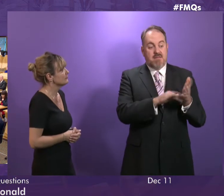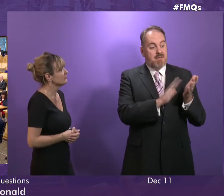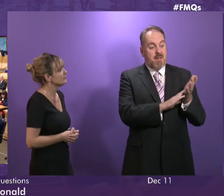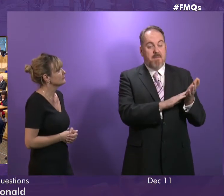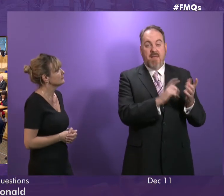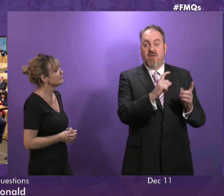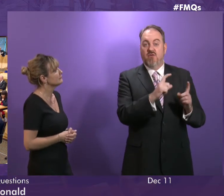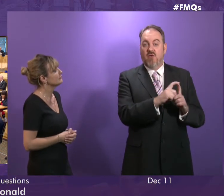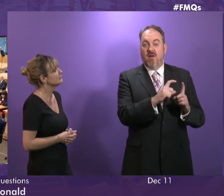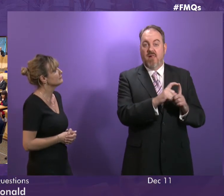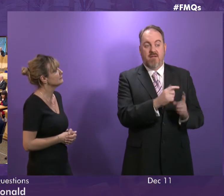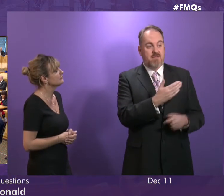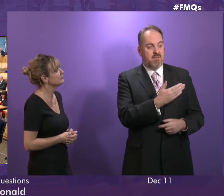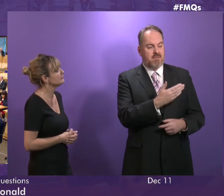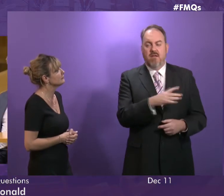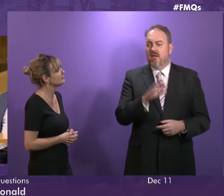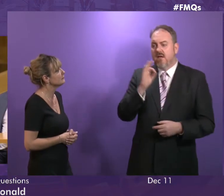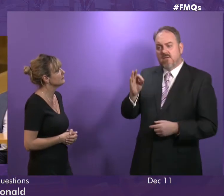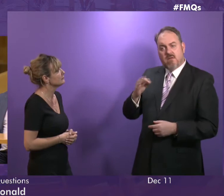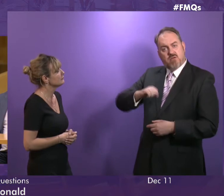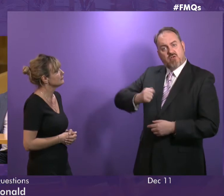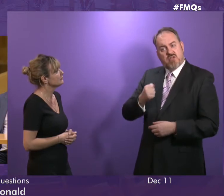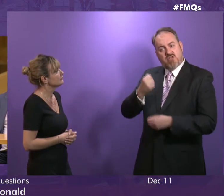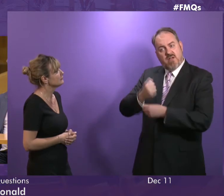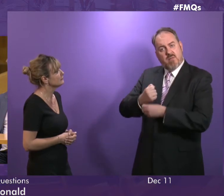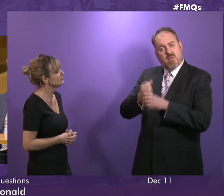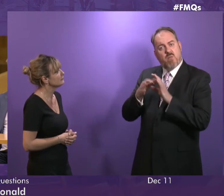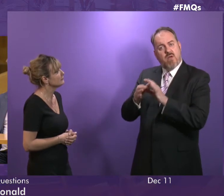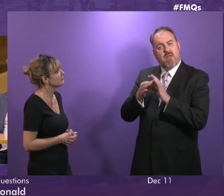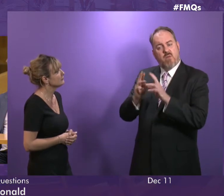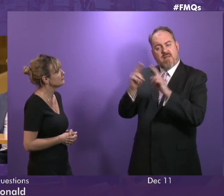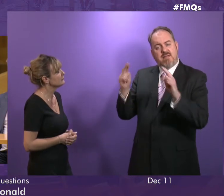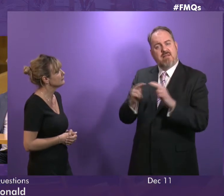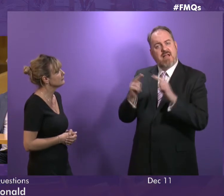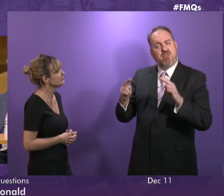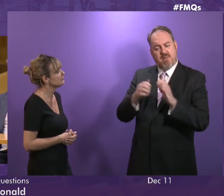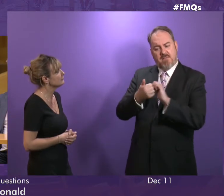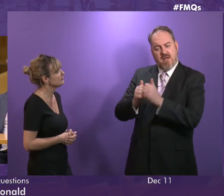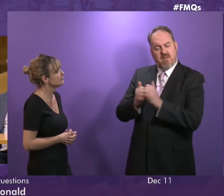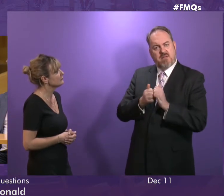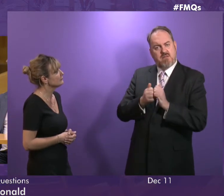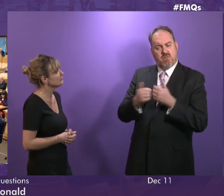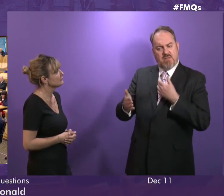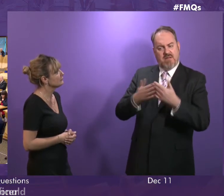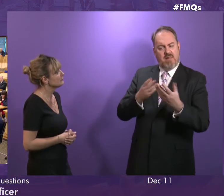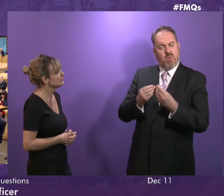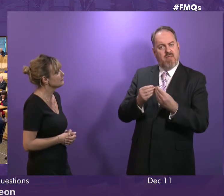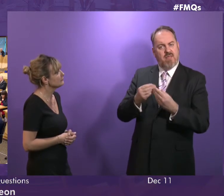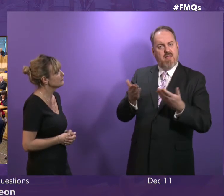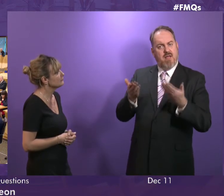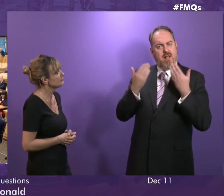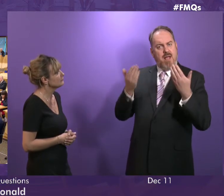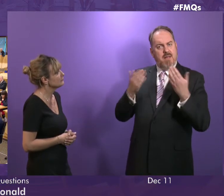To ask the First Minister how the Scottish Government is working with international partners to tackle climate change. (S5F-03789)